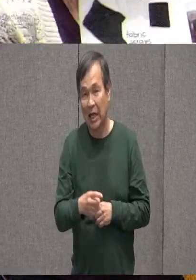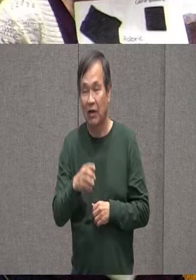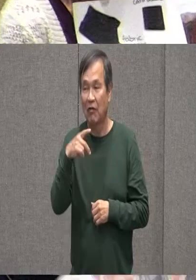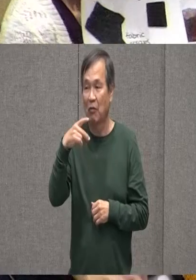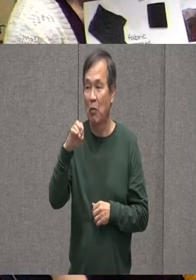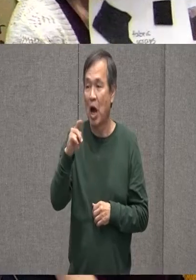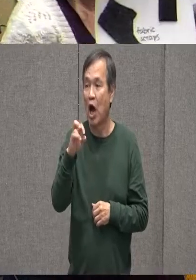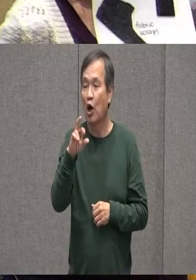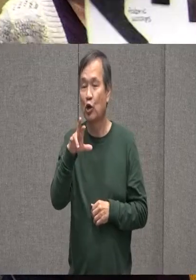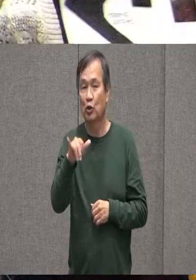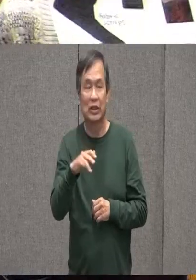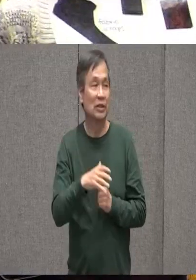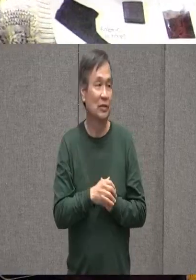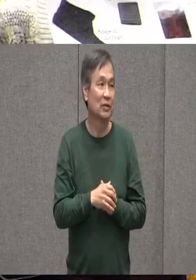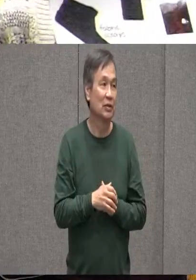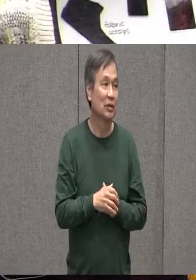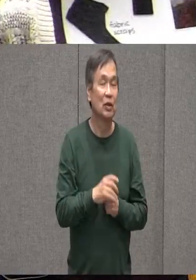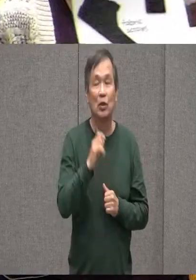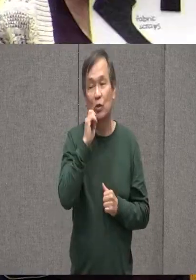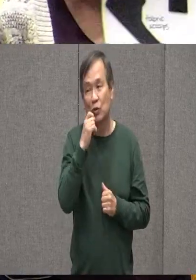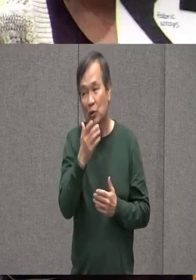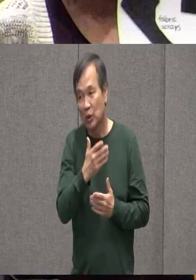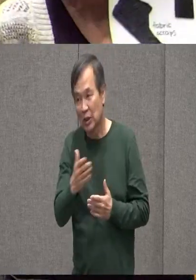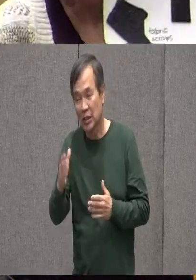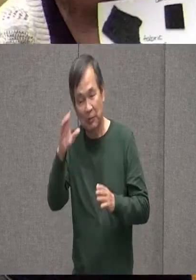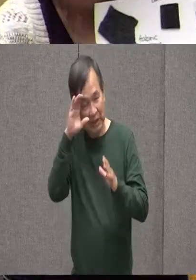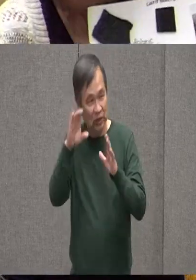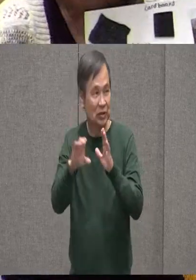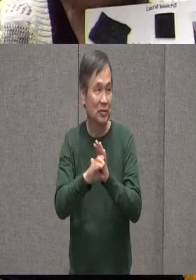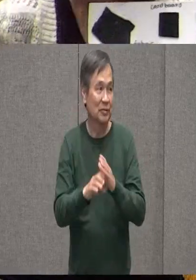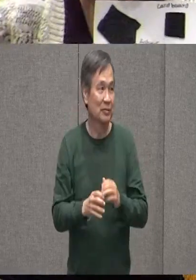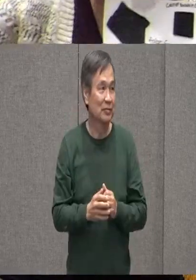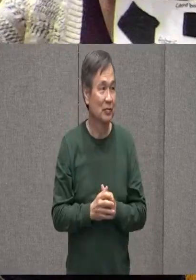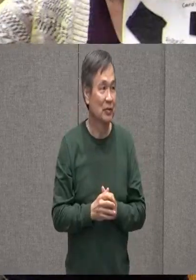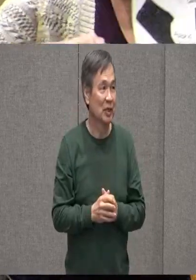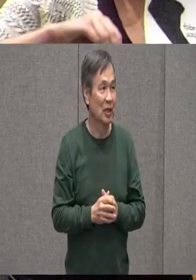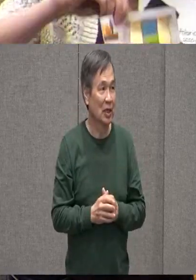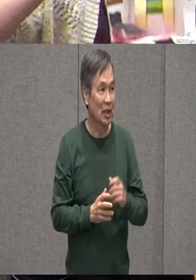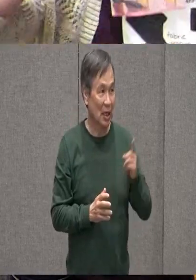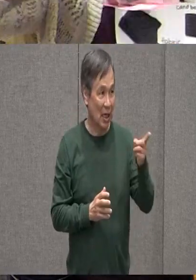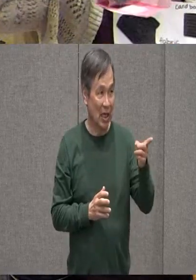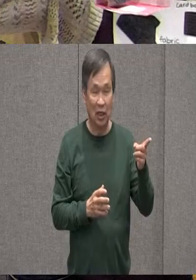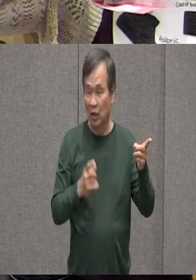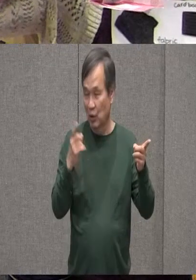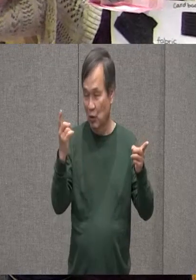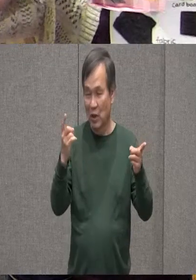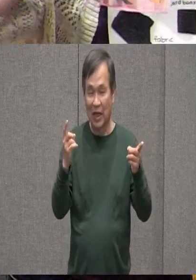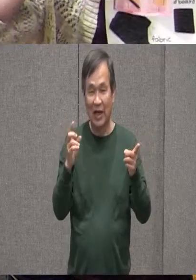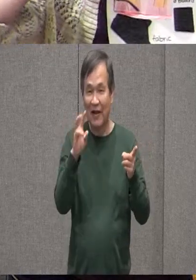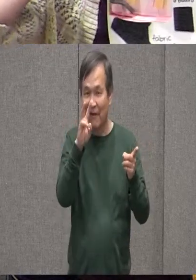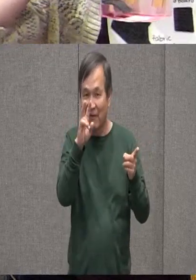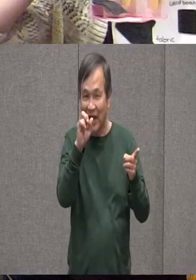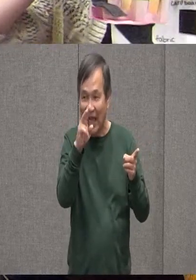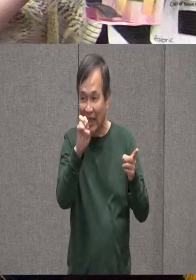and I find all sorts of cool little pictures I can cut out. I even cut out one of their little vases to put in my little room 'cause I thought